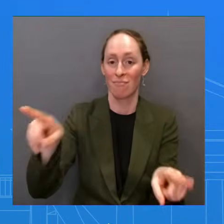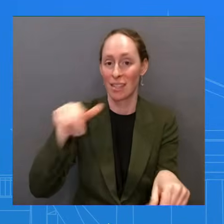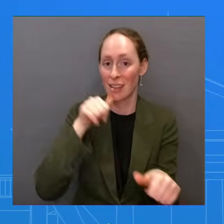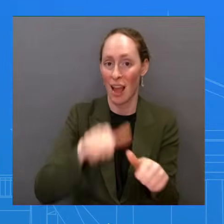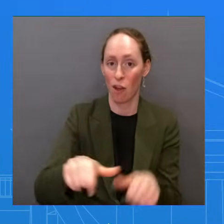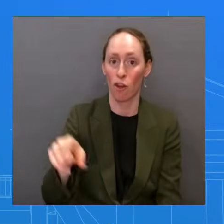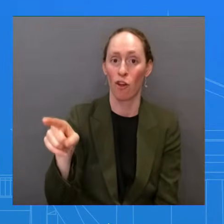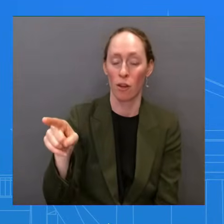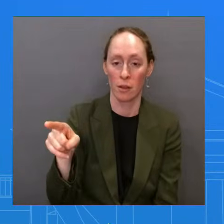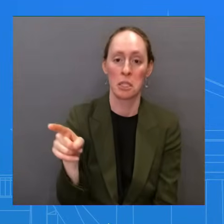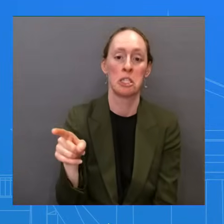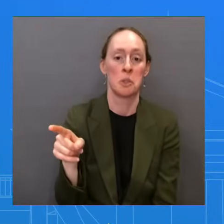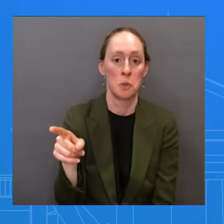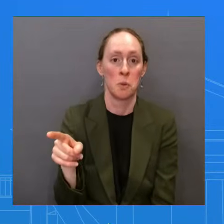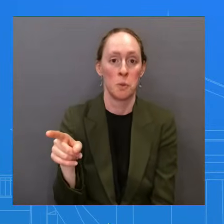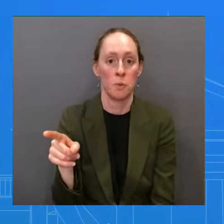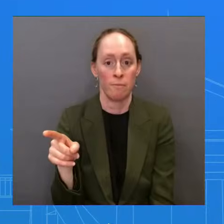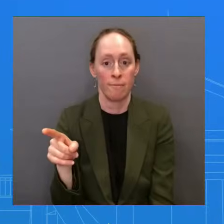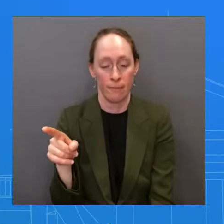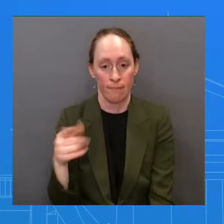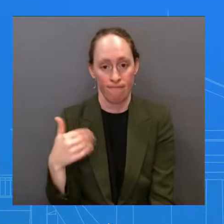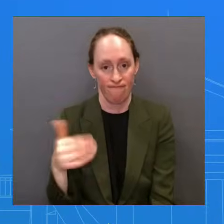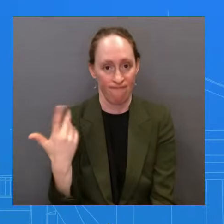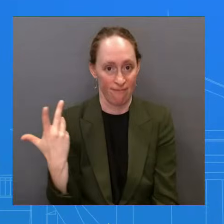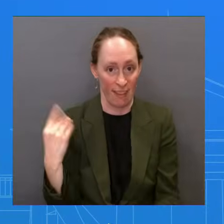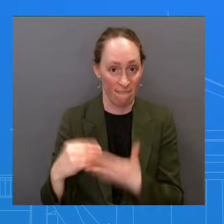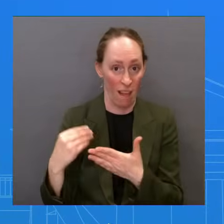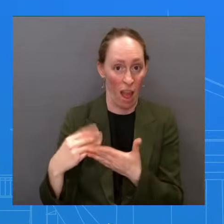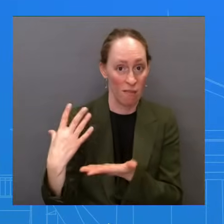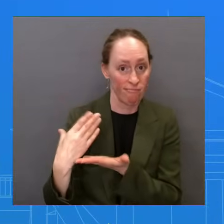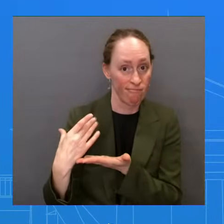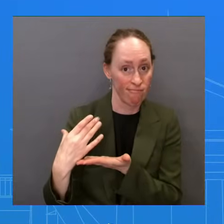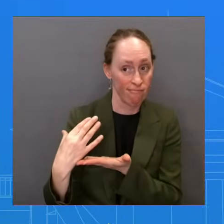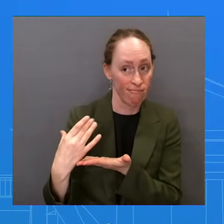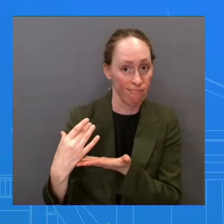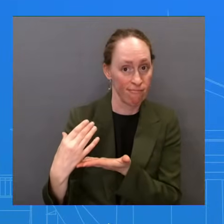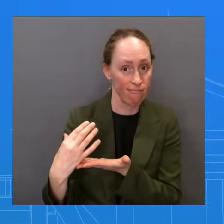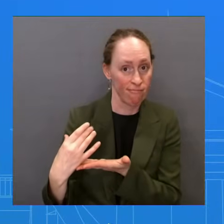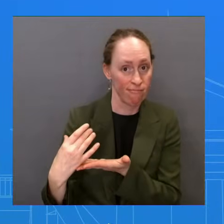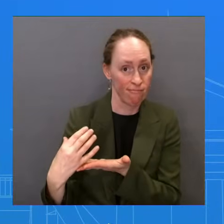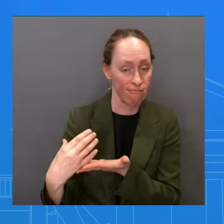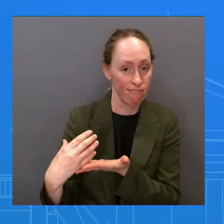It is not good for the American people, it will hurt taxpayers, it will hurt veterans, it will hurt seniors.